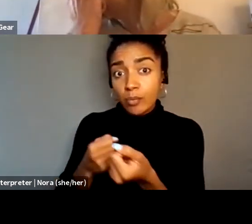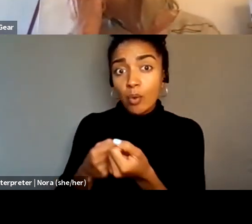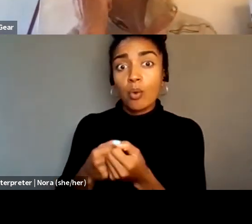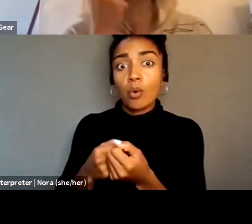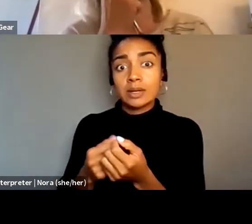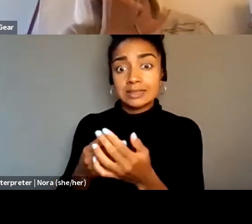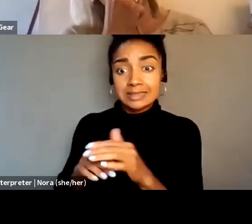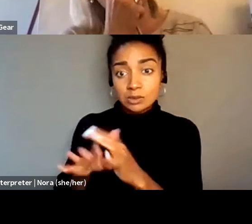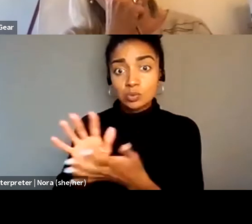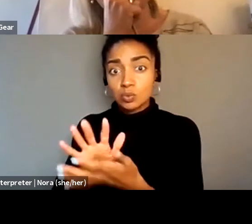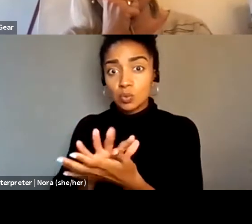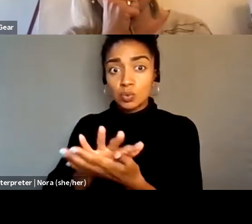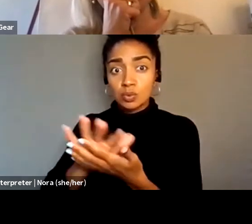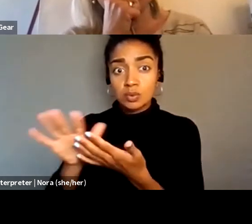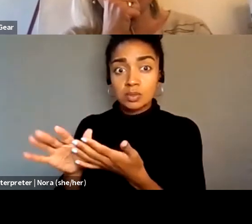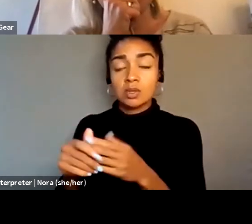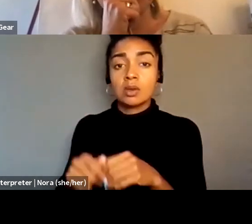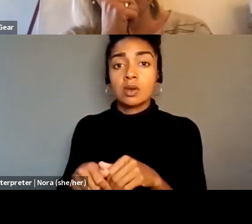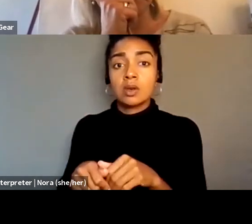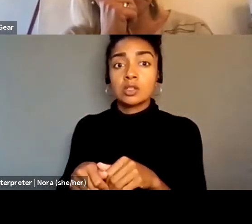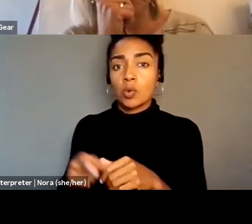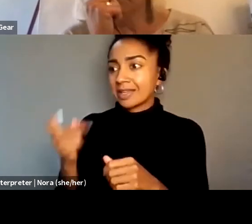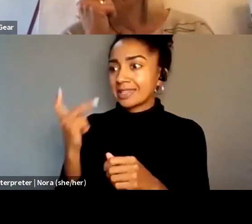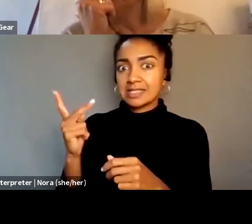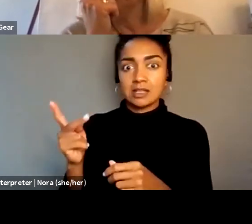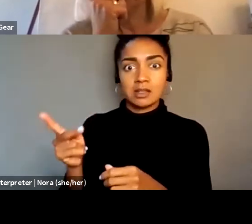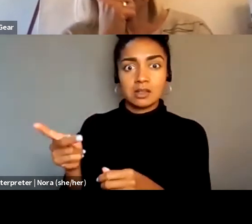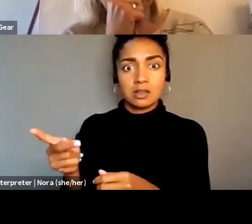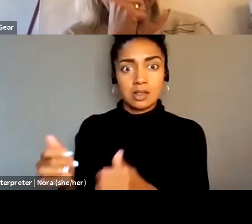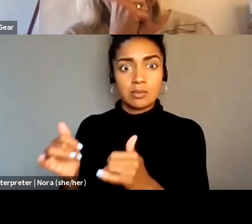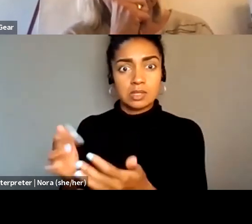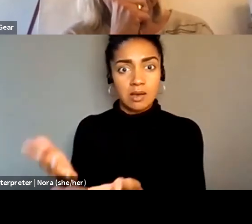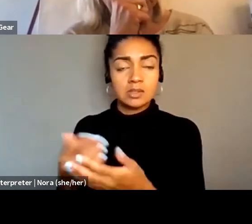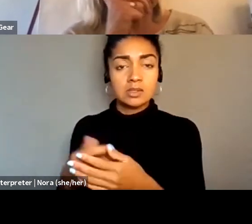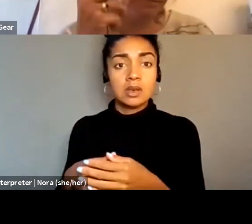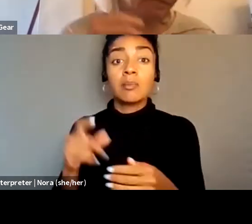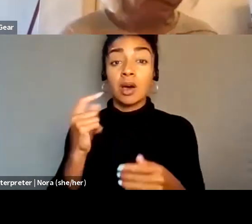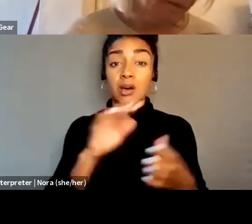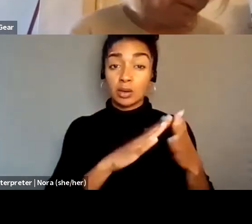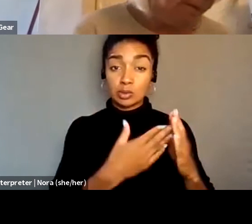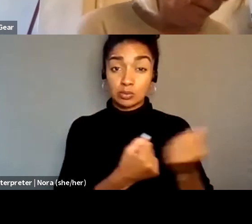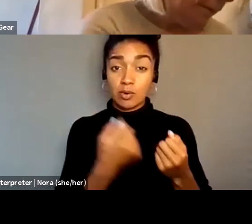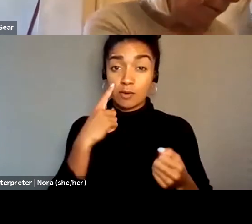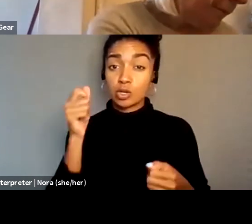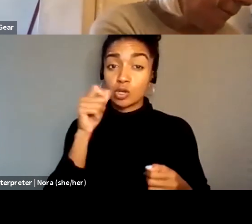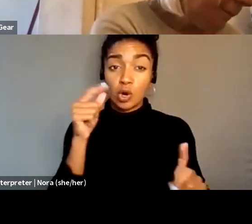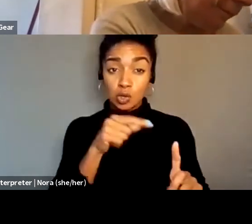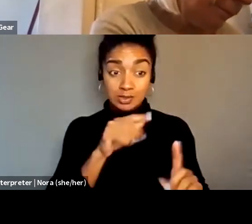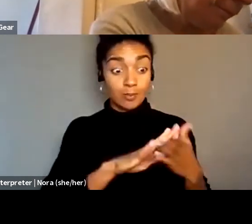saw a community-based support for girls will also be a good way of mitigating,